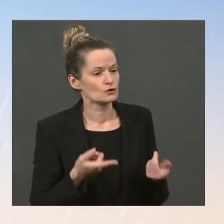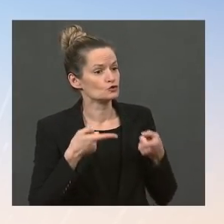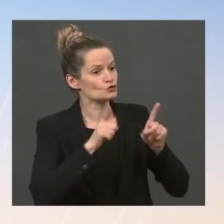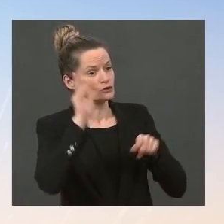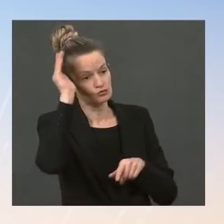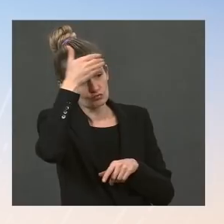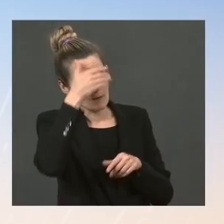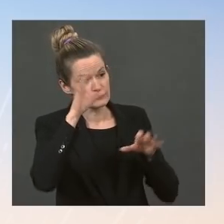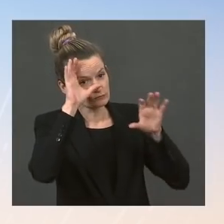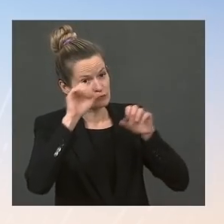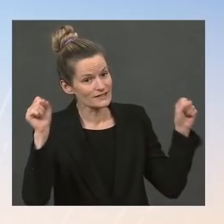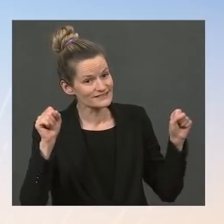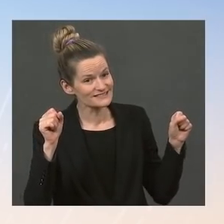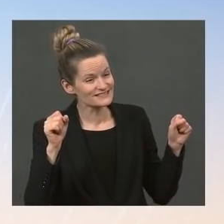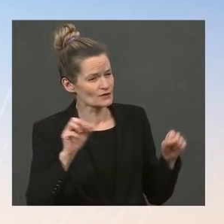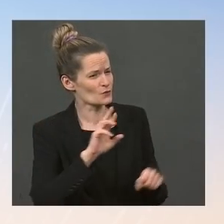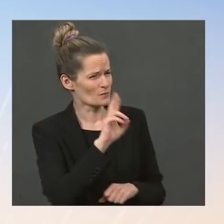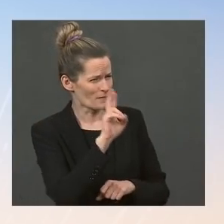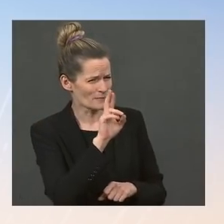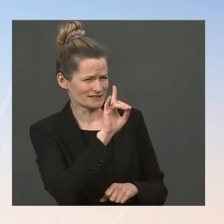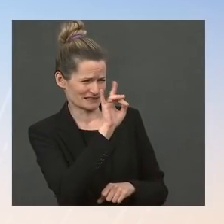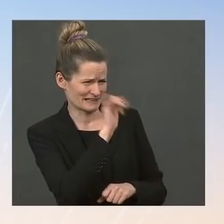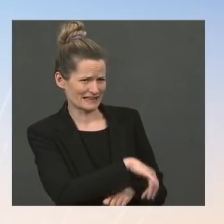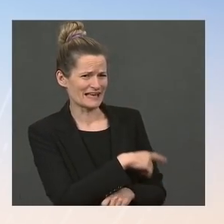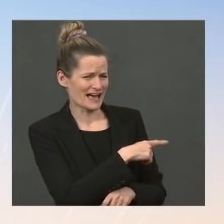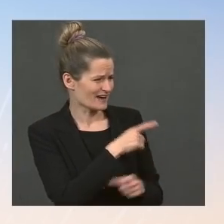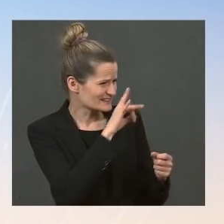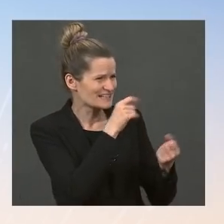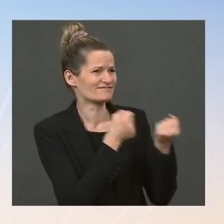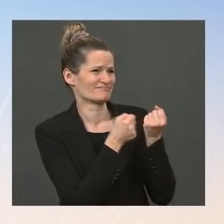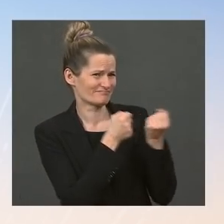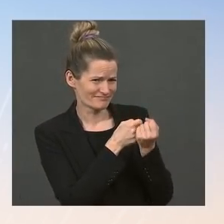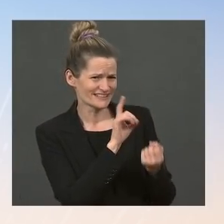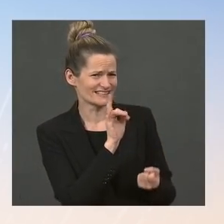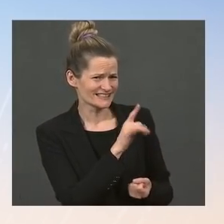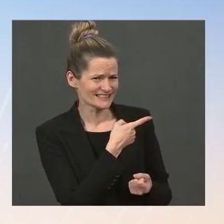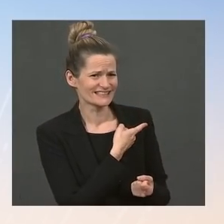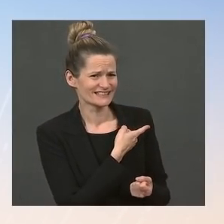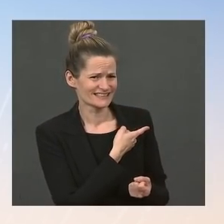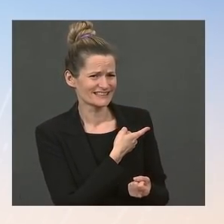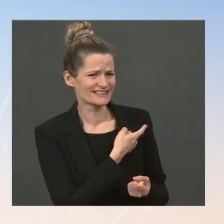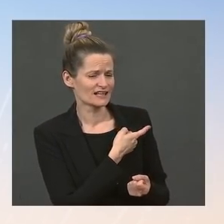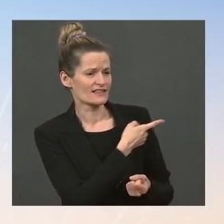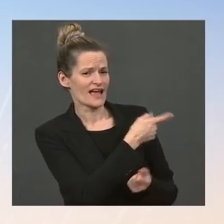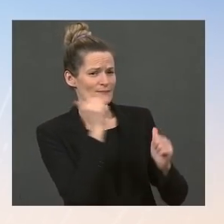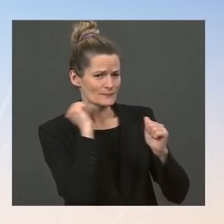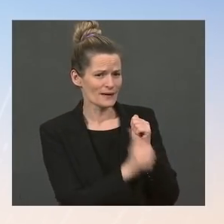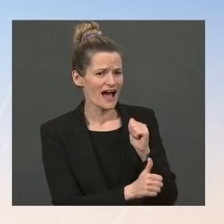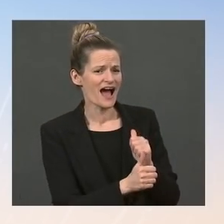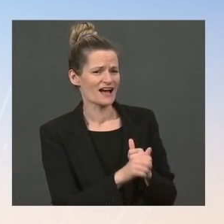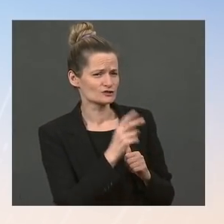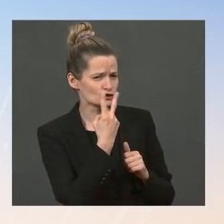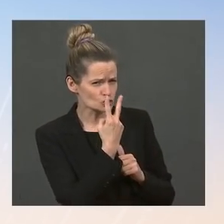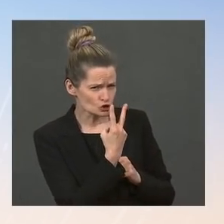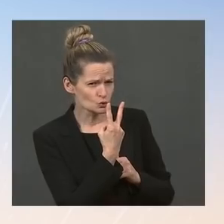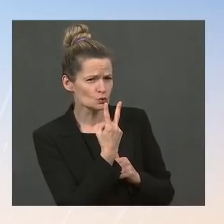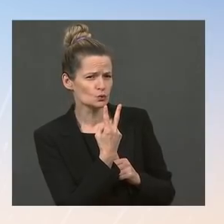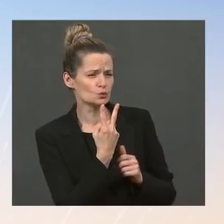including after they passed a $2 trillion unpaid-for tax giveaway to corporations and the wealthiest Americans? They were fine doing it then.